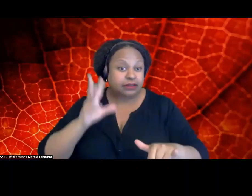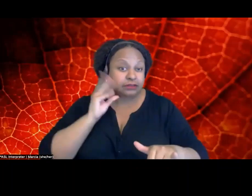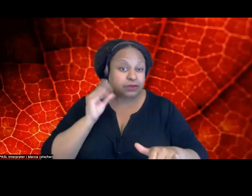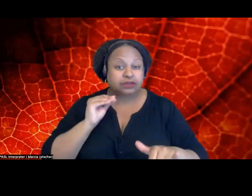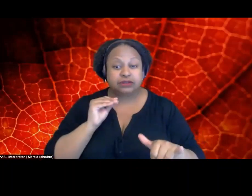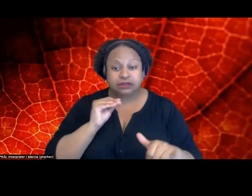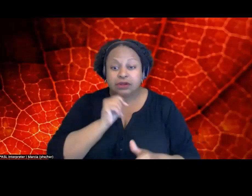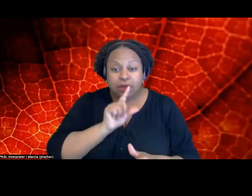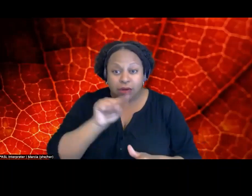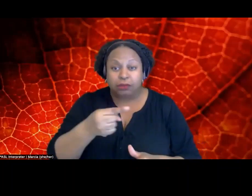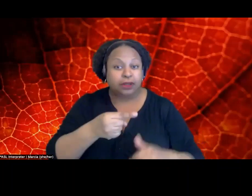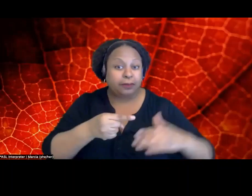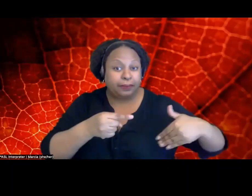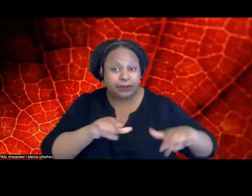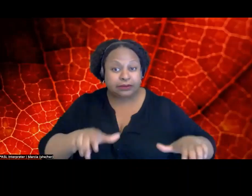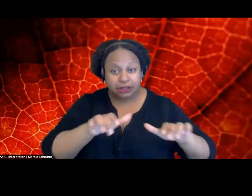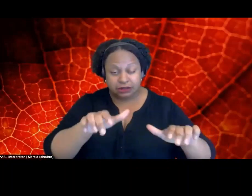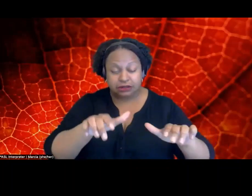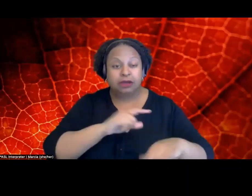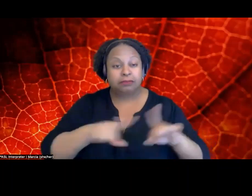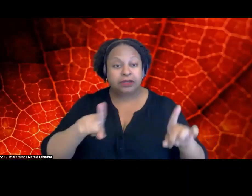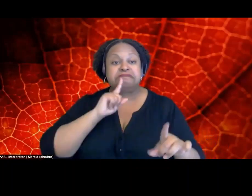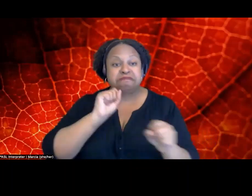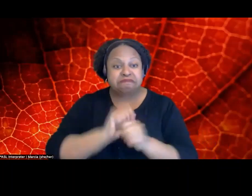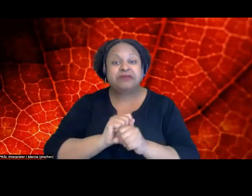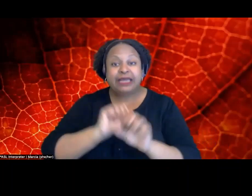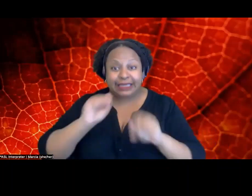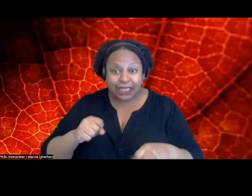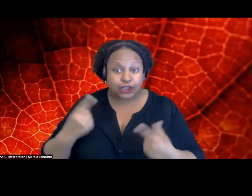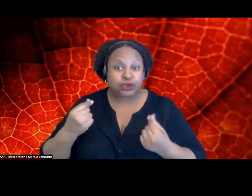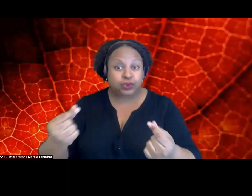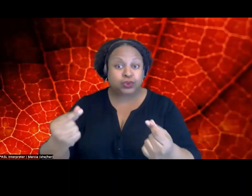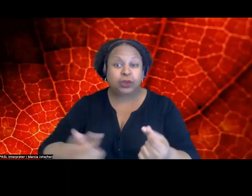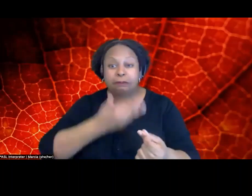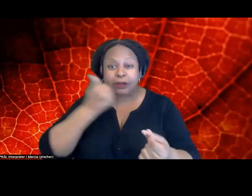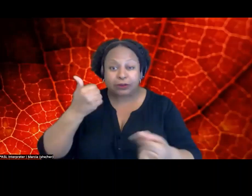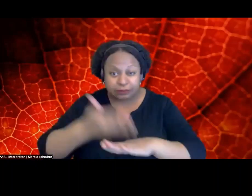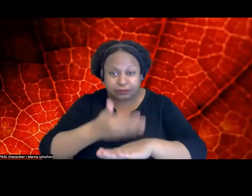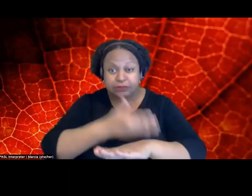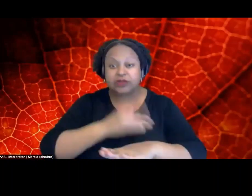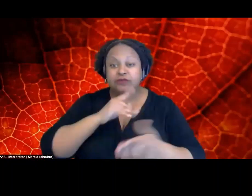what we haven’t done but also what we can do better for students with disabilities.